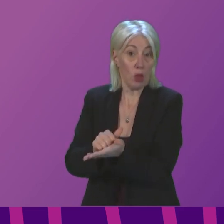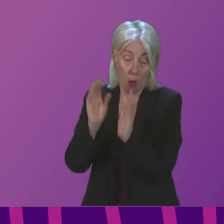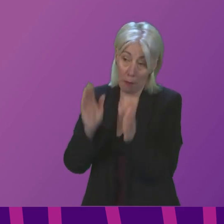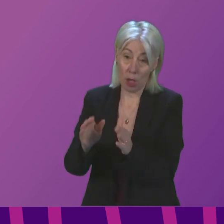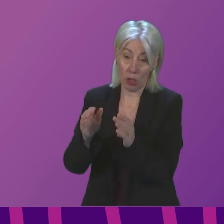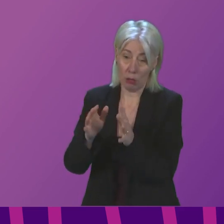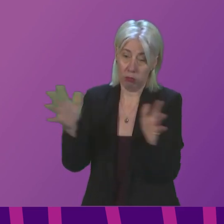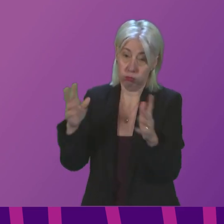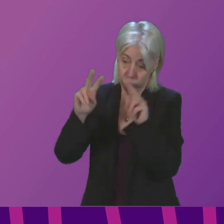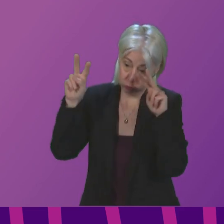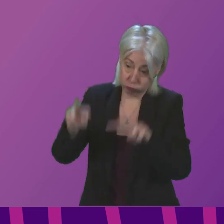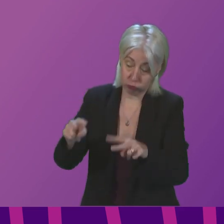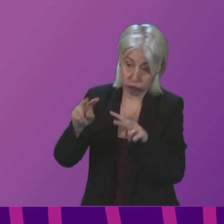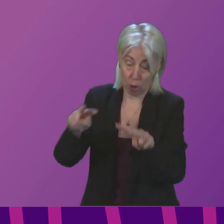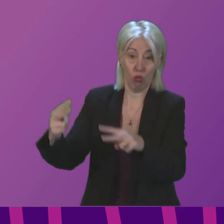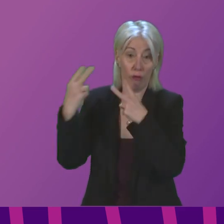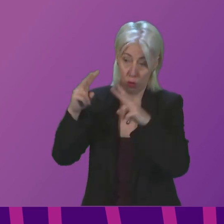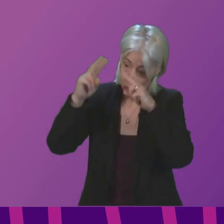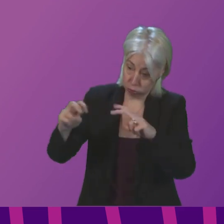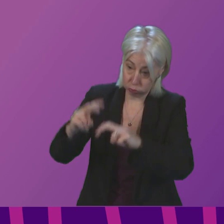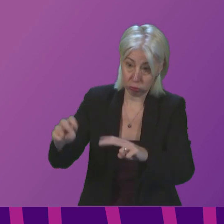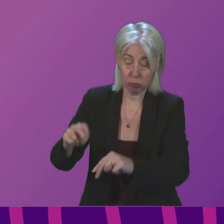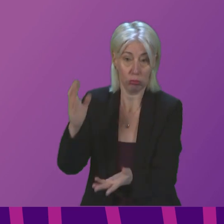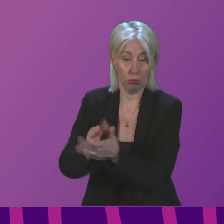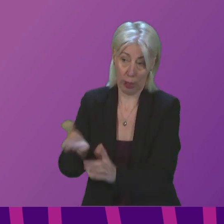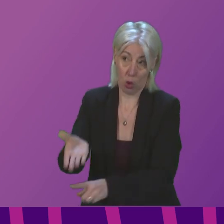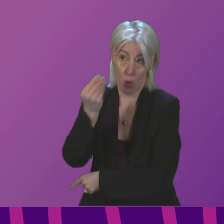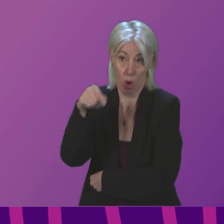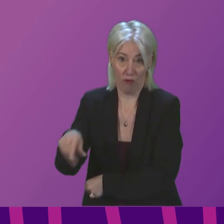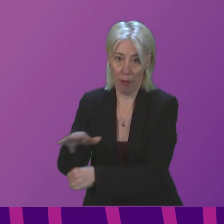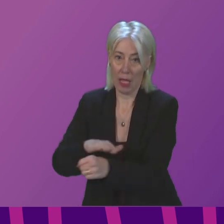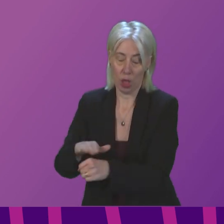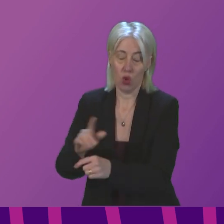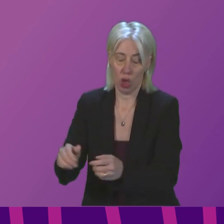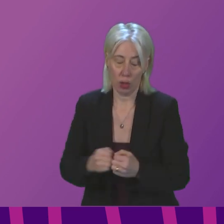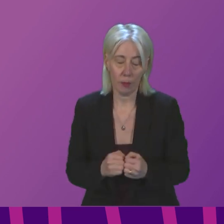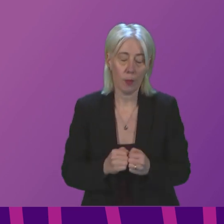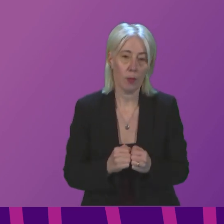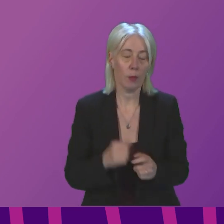review to ensure that any appropriate lessons are learned.